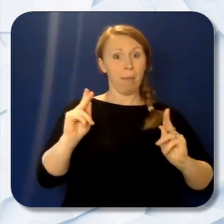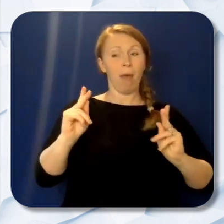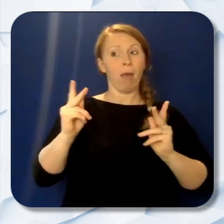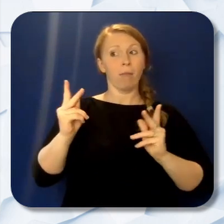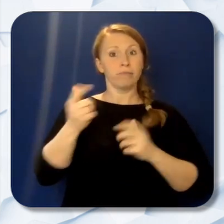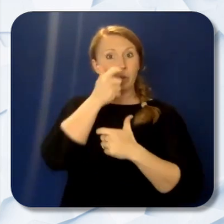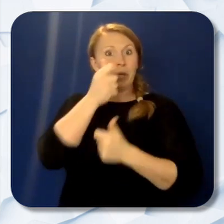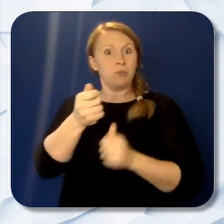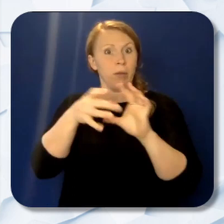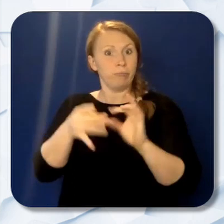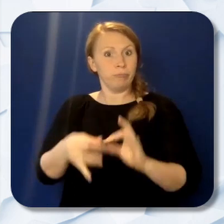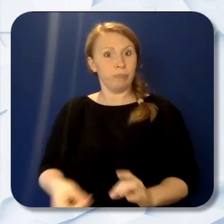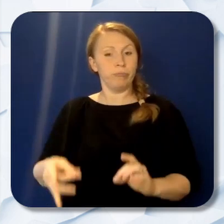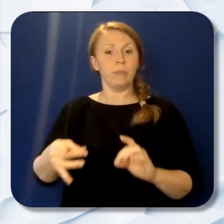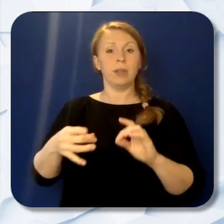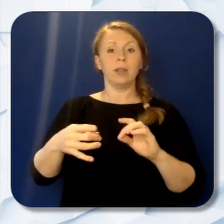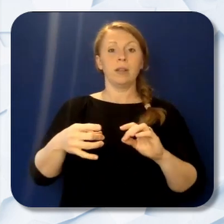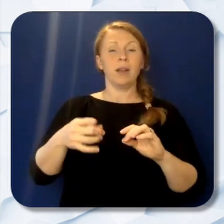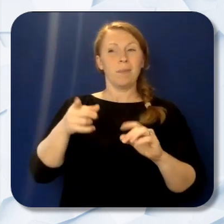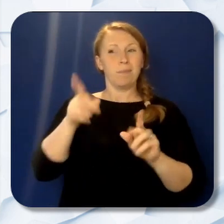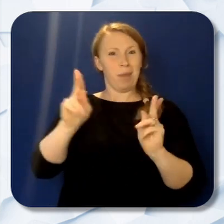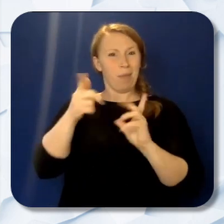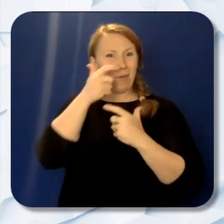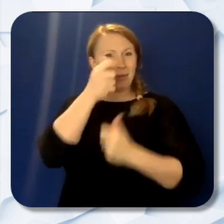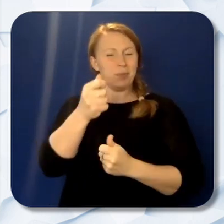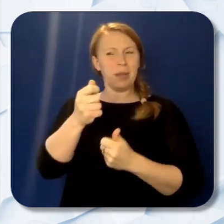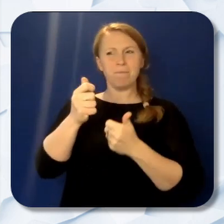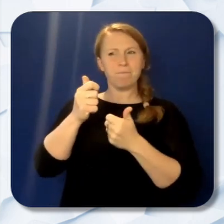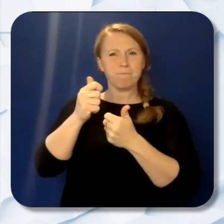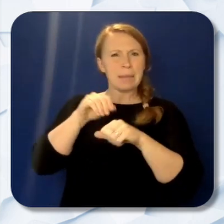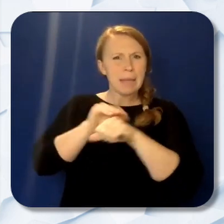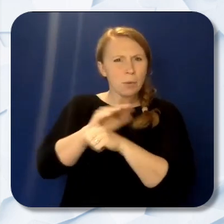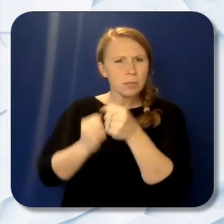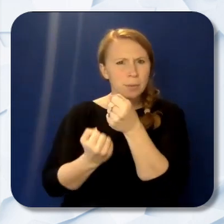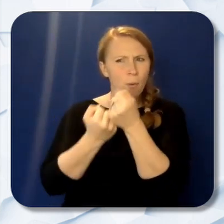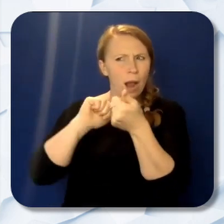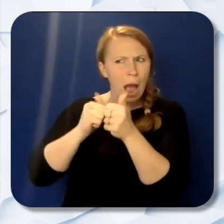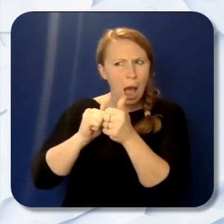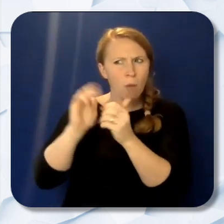and a lot of interest in what do we do to provide more counseling supports? And we all agree. Um,